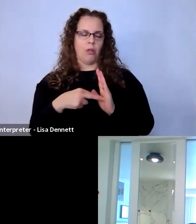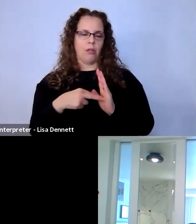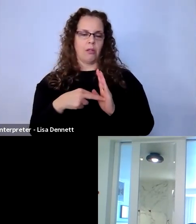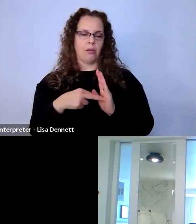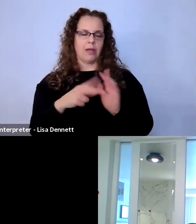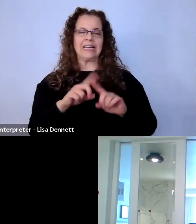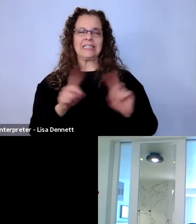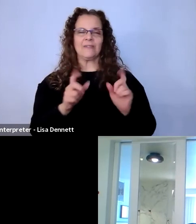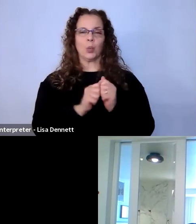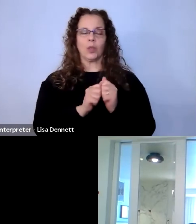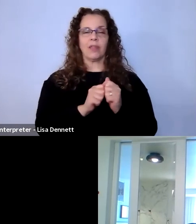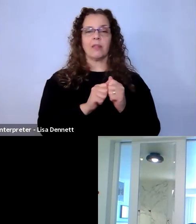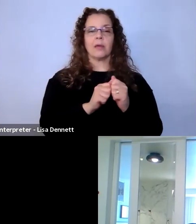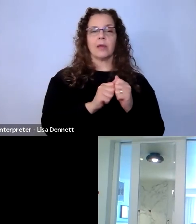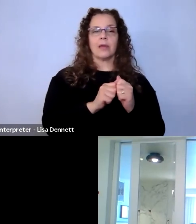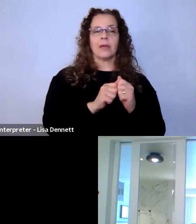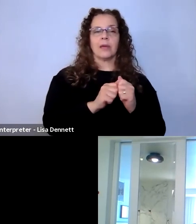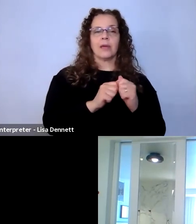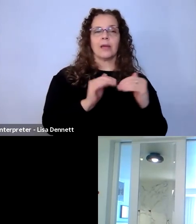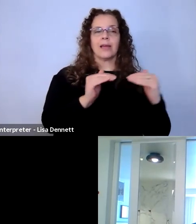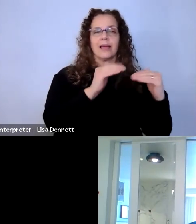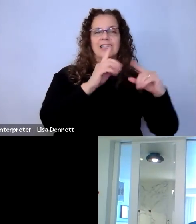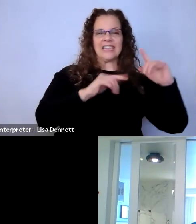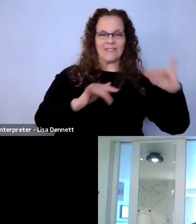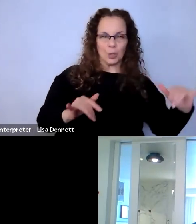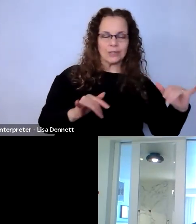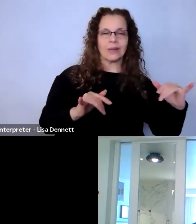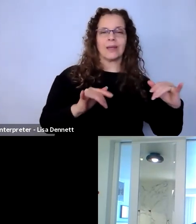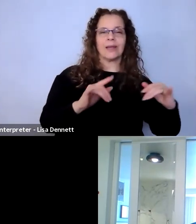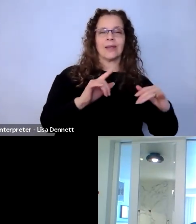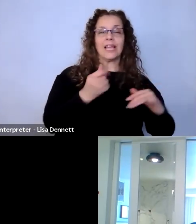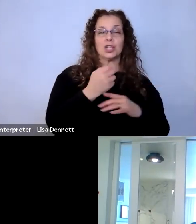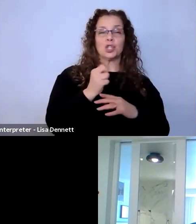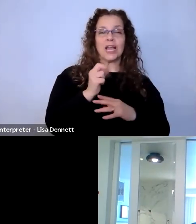equity me to repeat it, or are you got it. Jennison Asuncion: I think I have, I think I had.